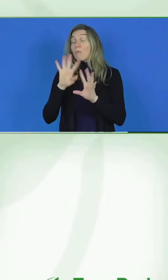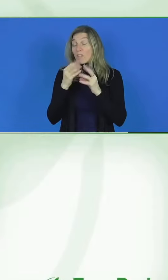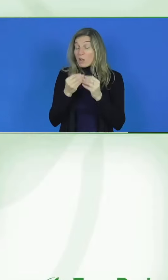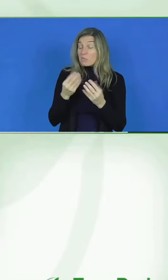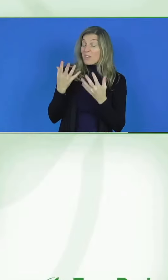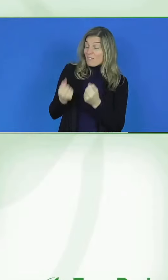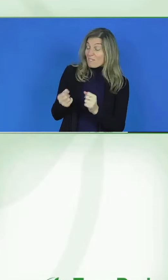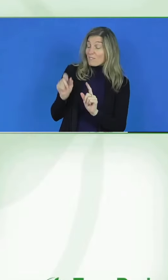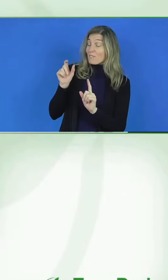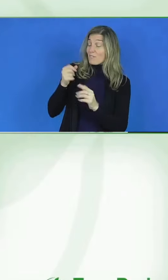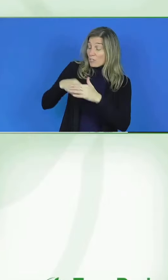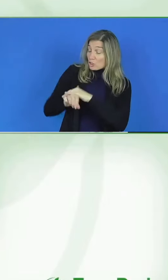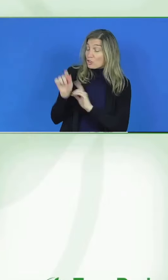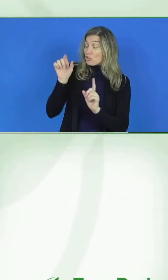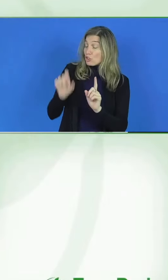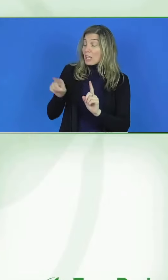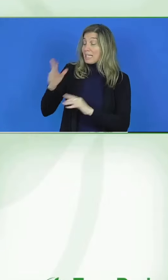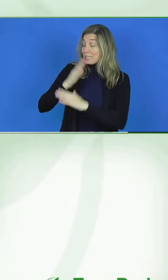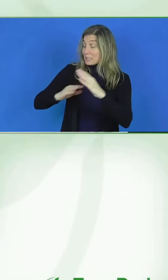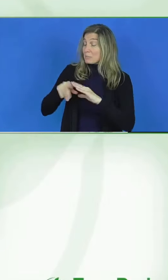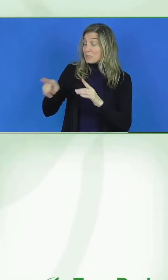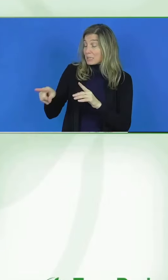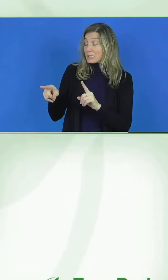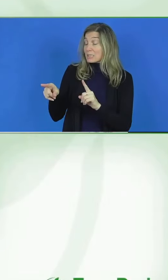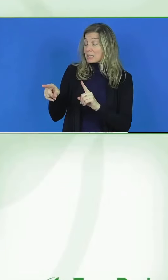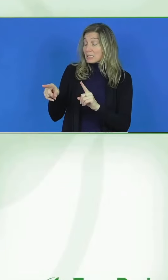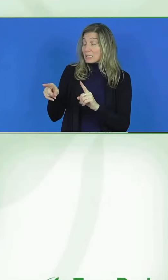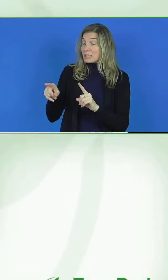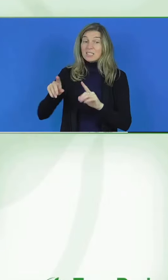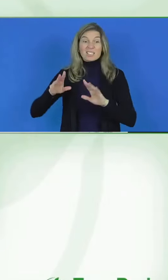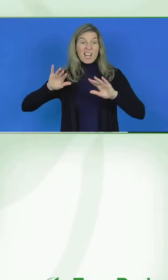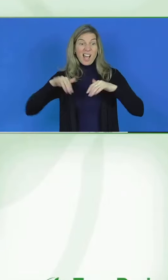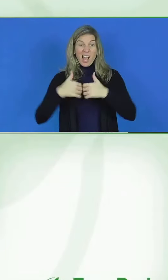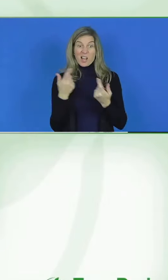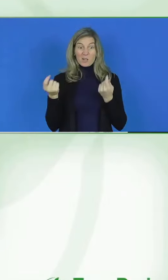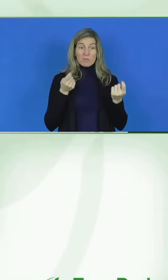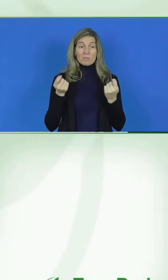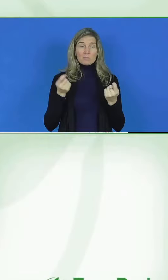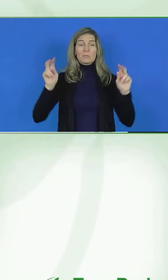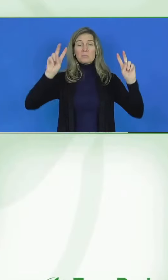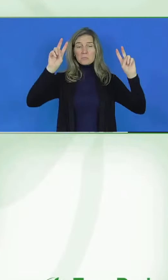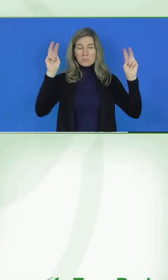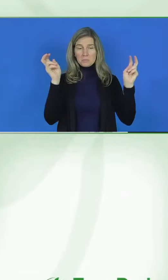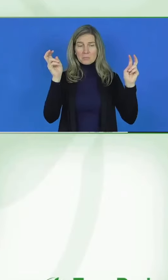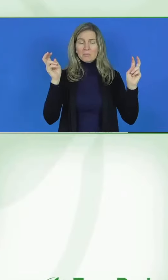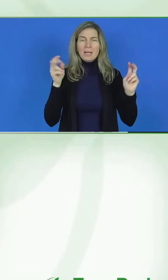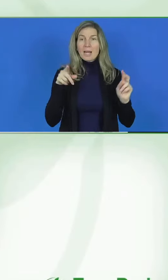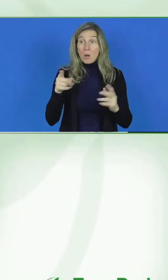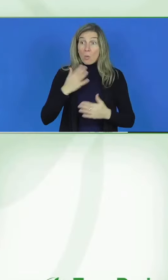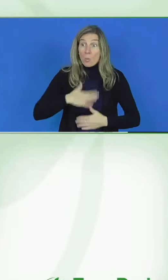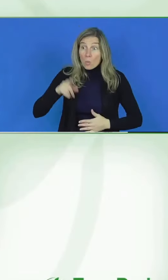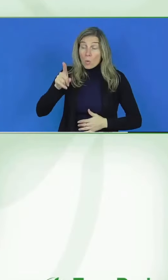want to see it, send me an email or Sue-Swanson at inclusion –